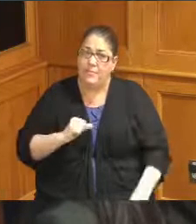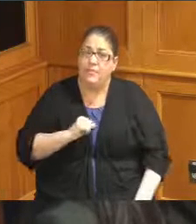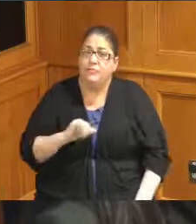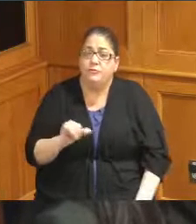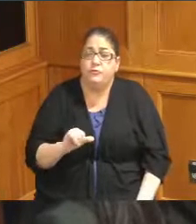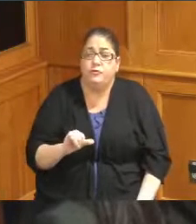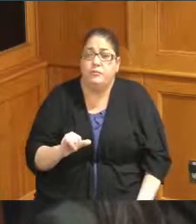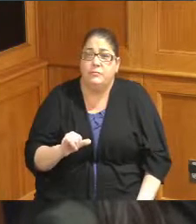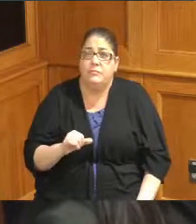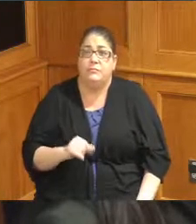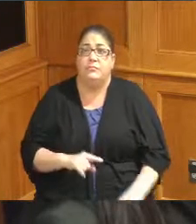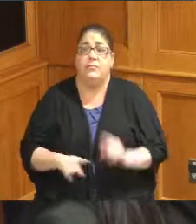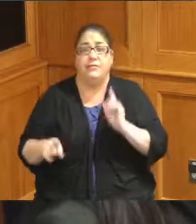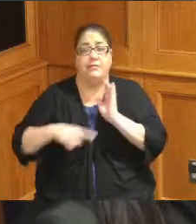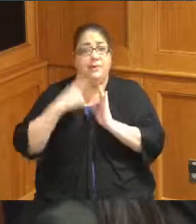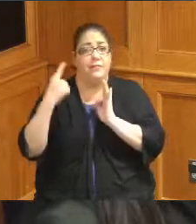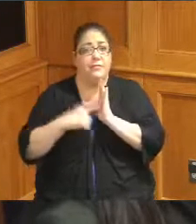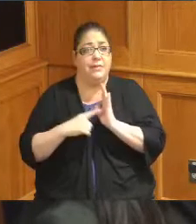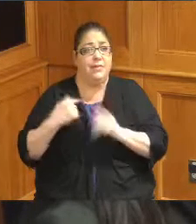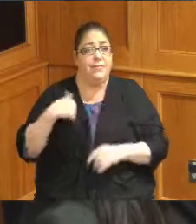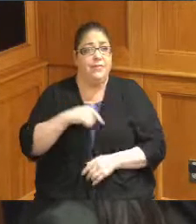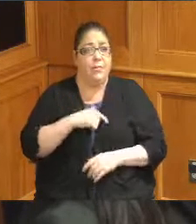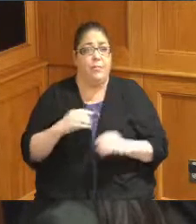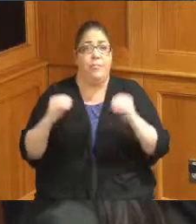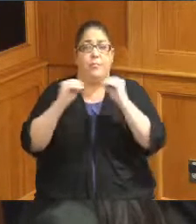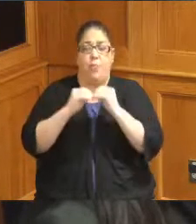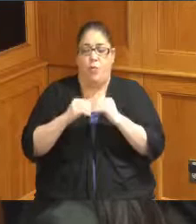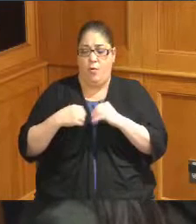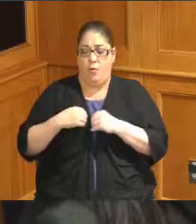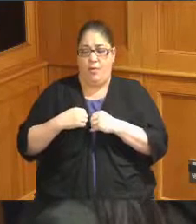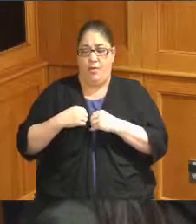but sometimes it seems like we got more questions on our ideas than we give to